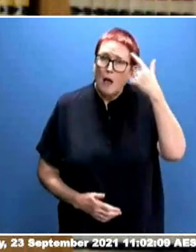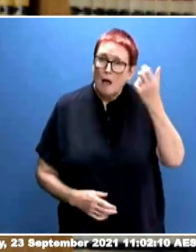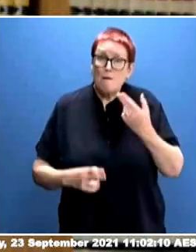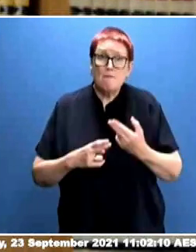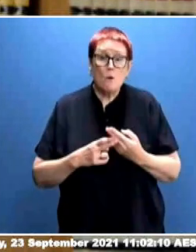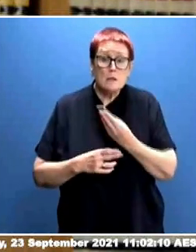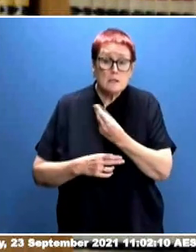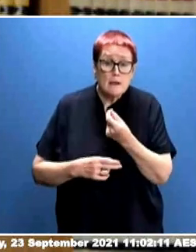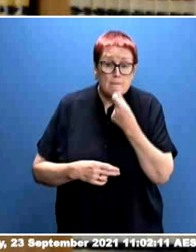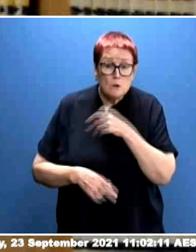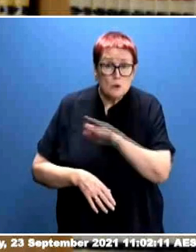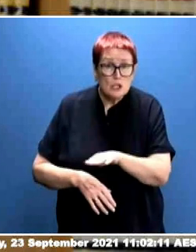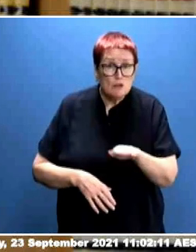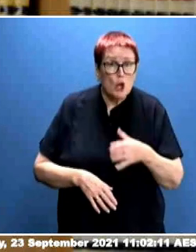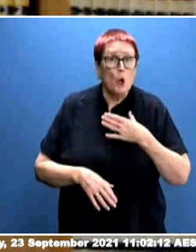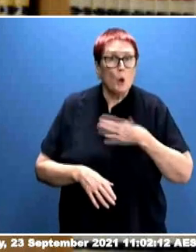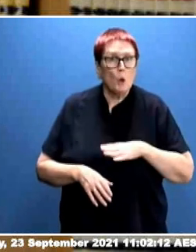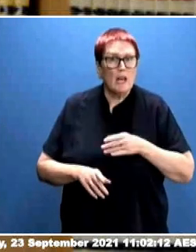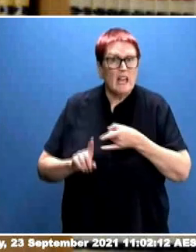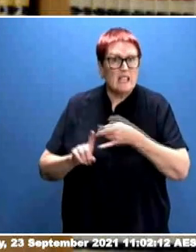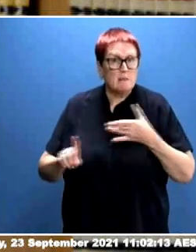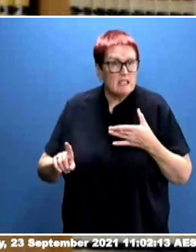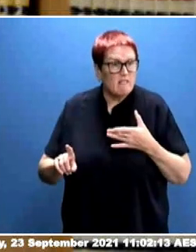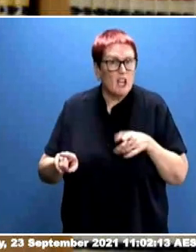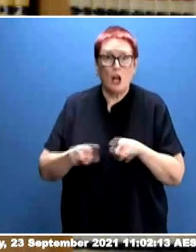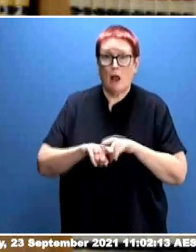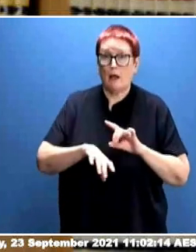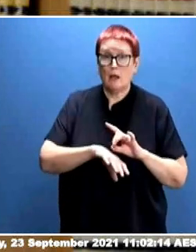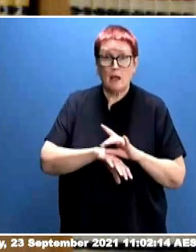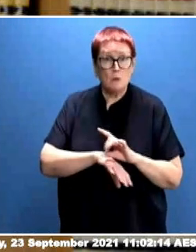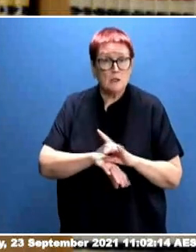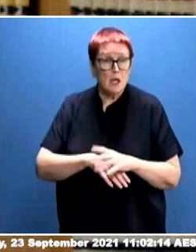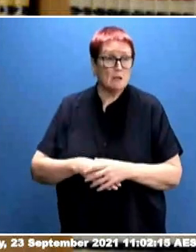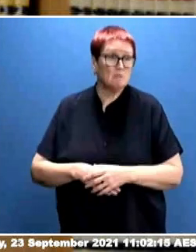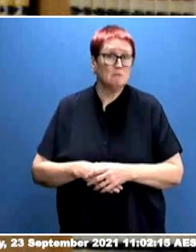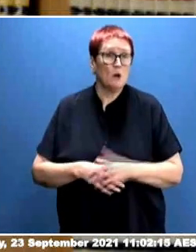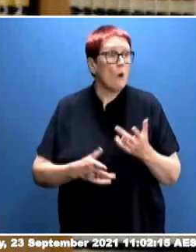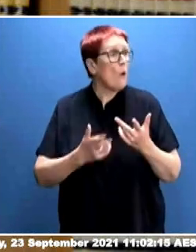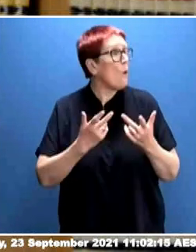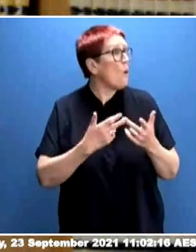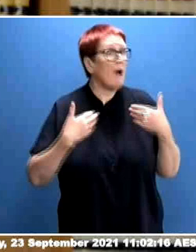who require specific treatments, and whether that be psychotherapy or input from other allied health professionals,